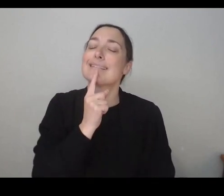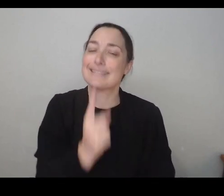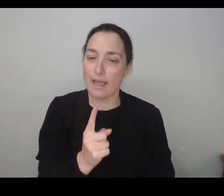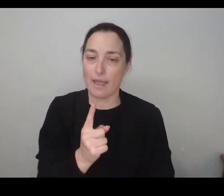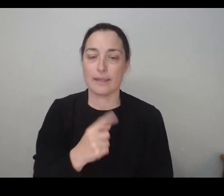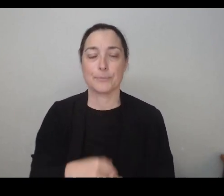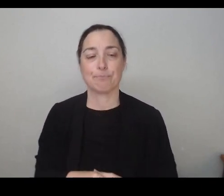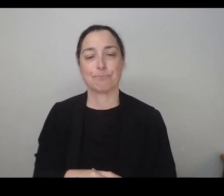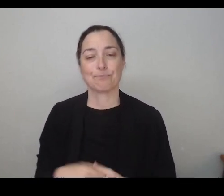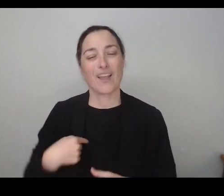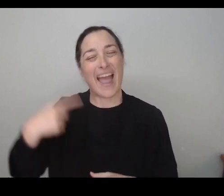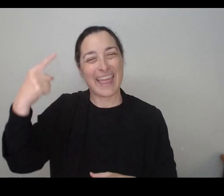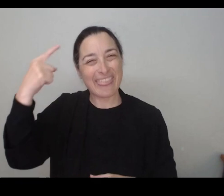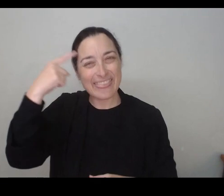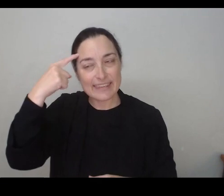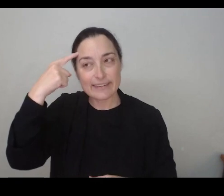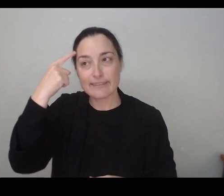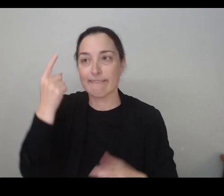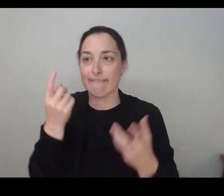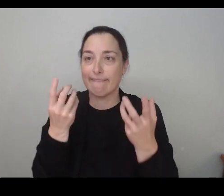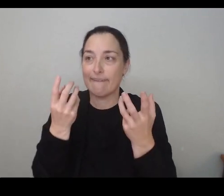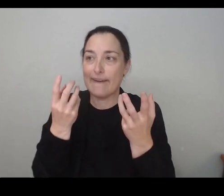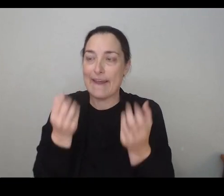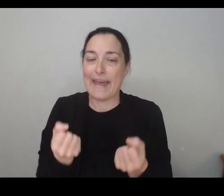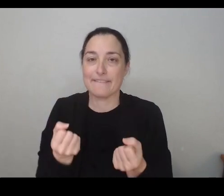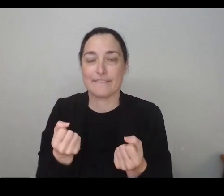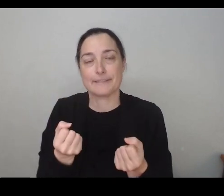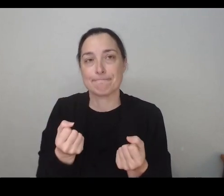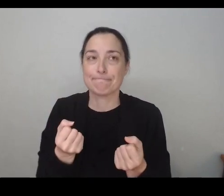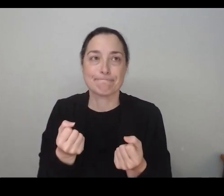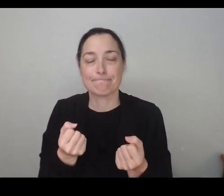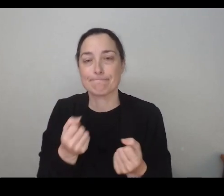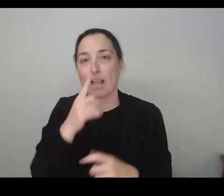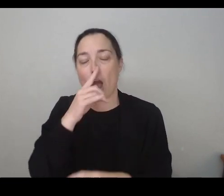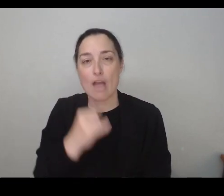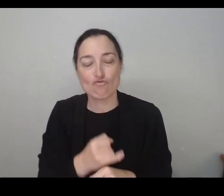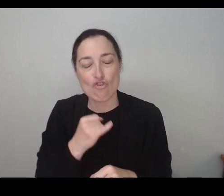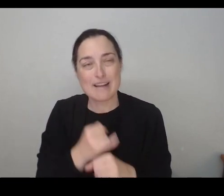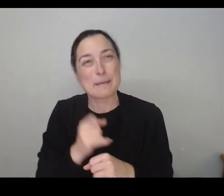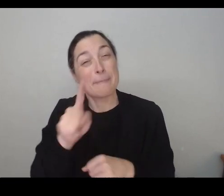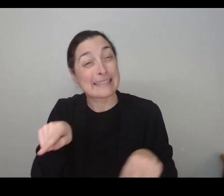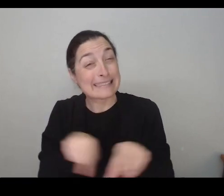I think that there is a kind of irony, but on the same time makes sense